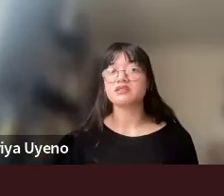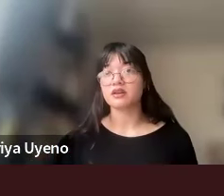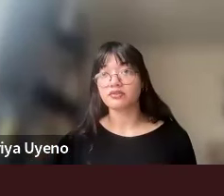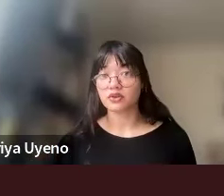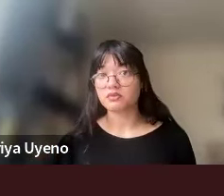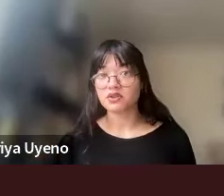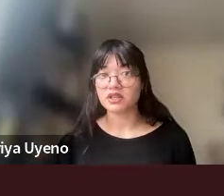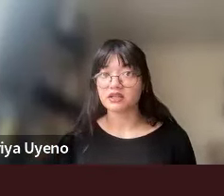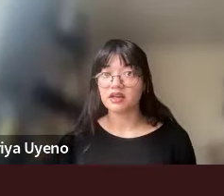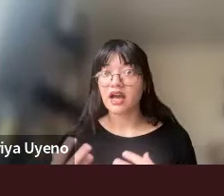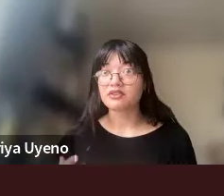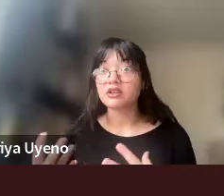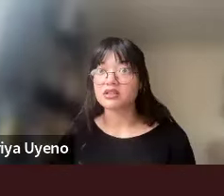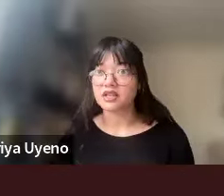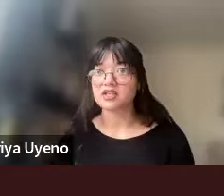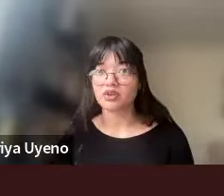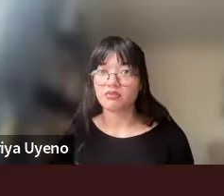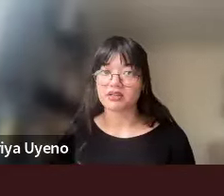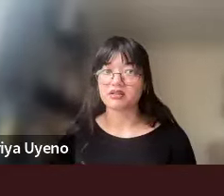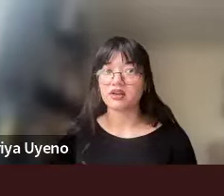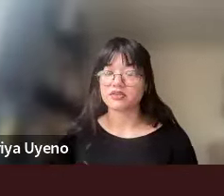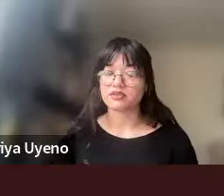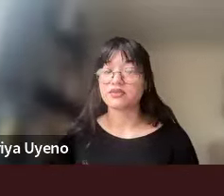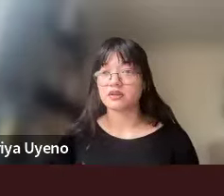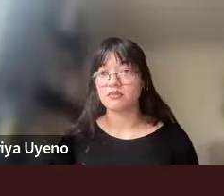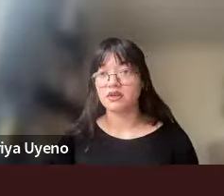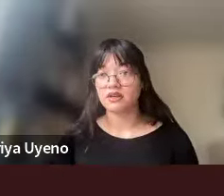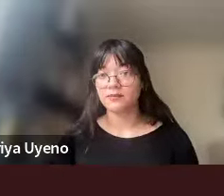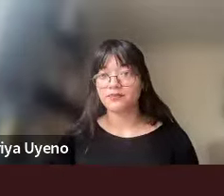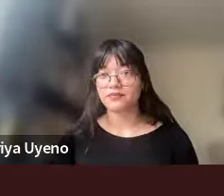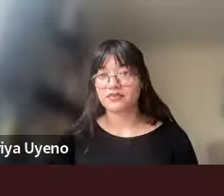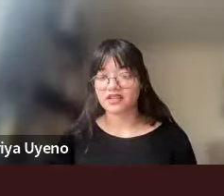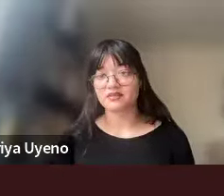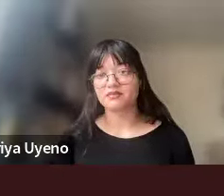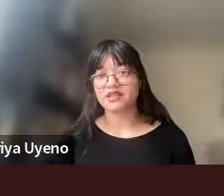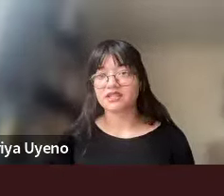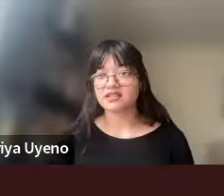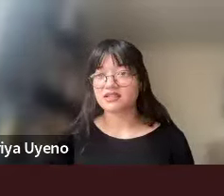my desire for community and having a good tangible impact on others through STEM. Next slide, please.